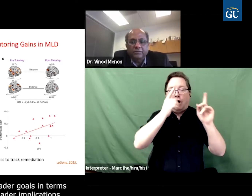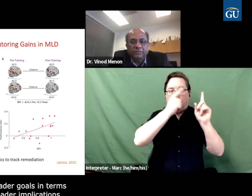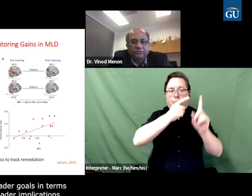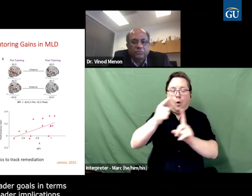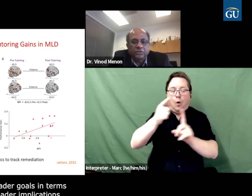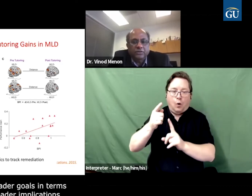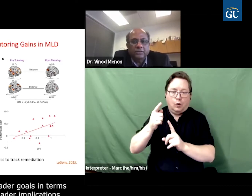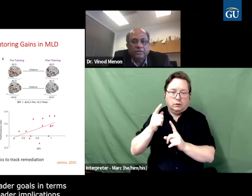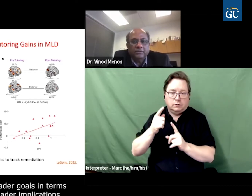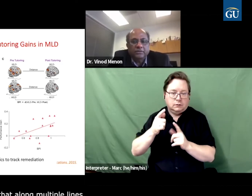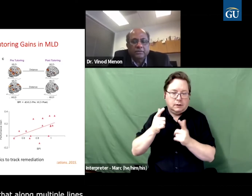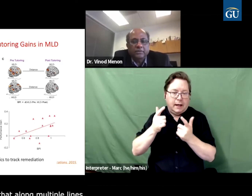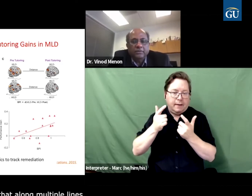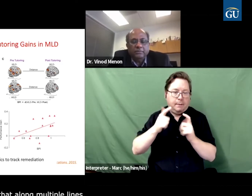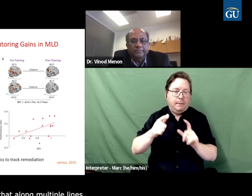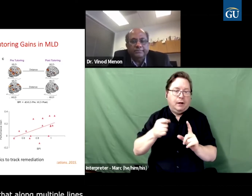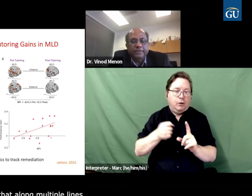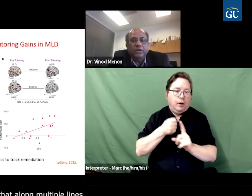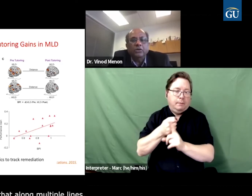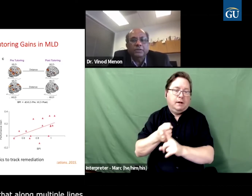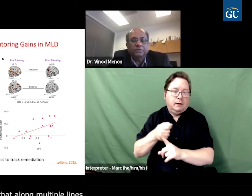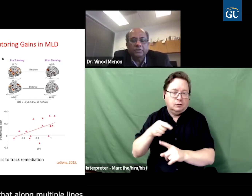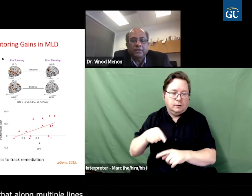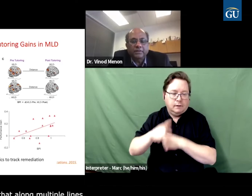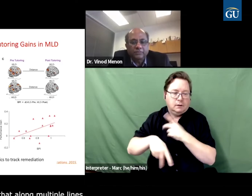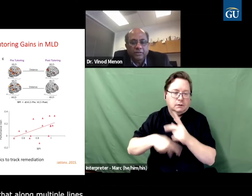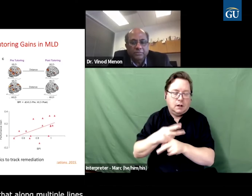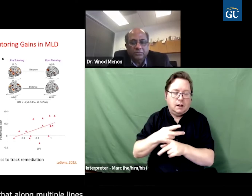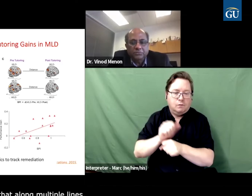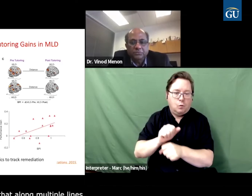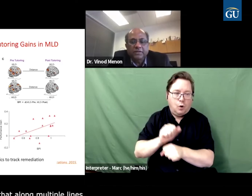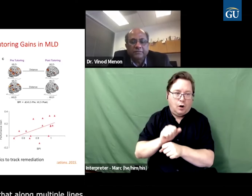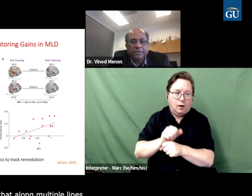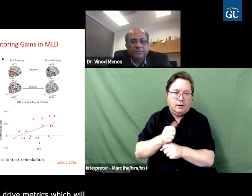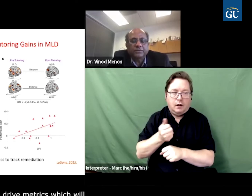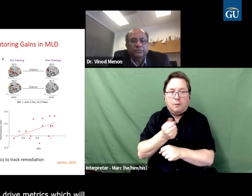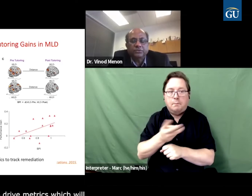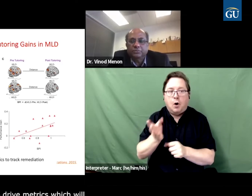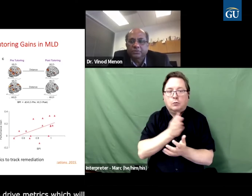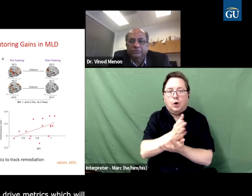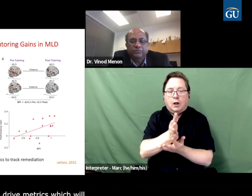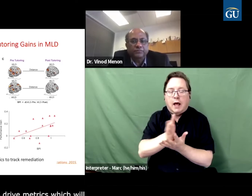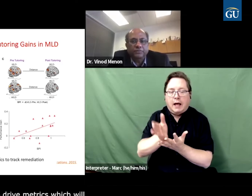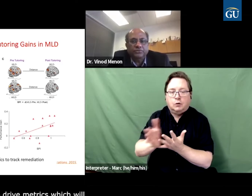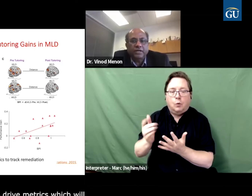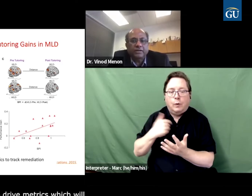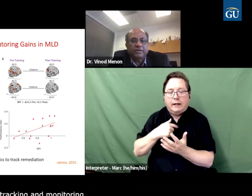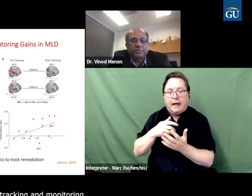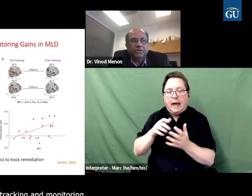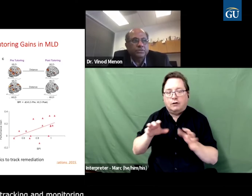broader implications of this work that along multiple lines we're able to drive